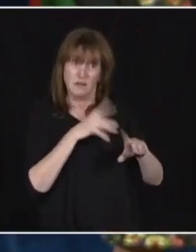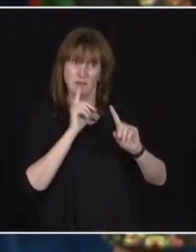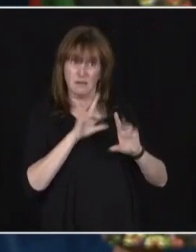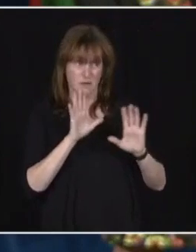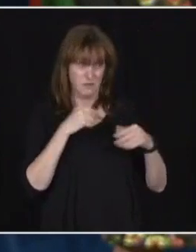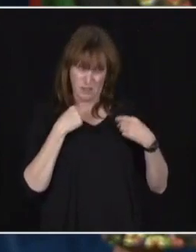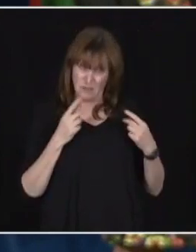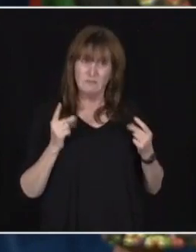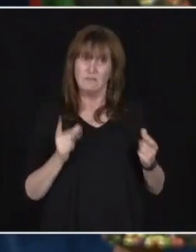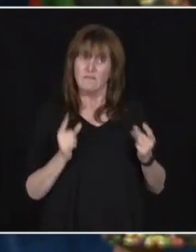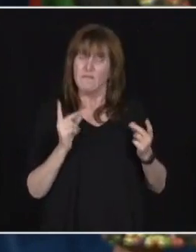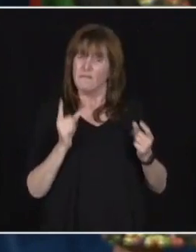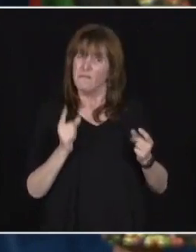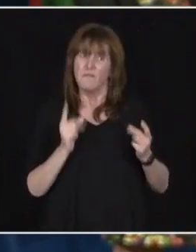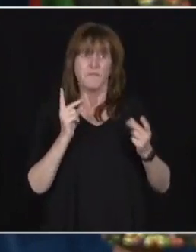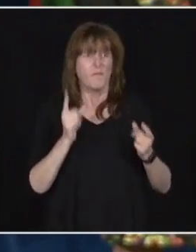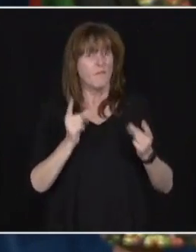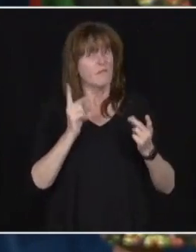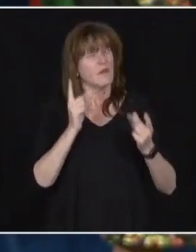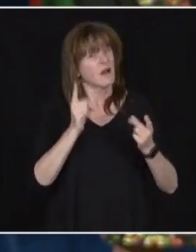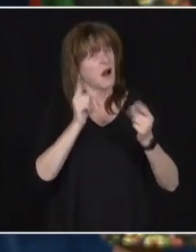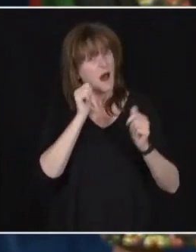disagree with